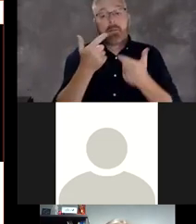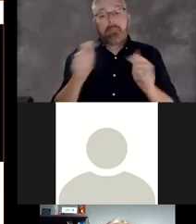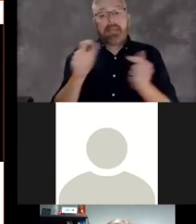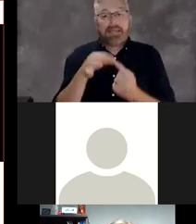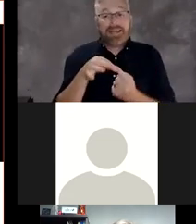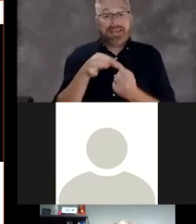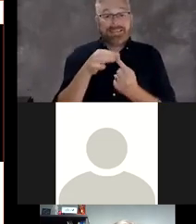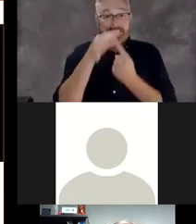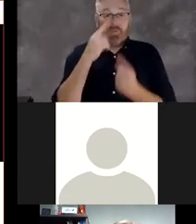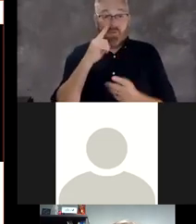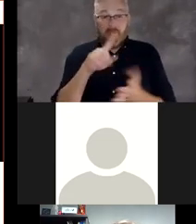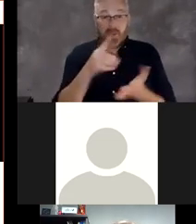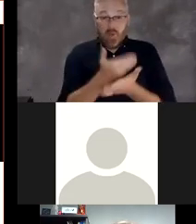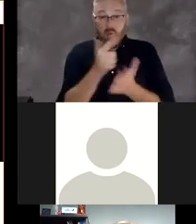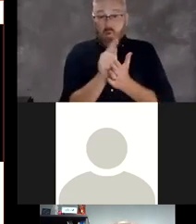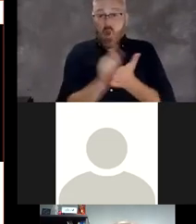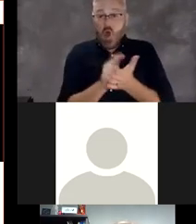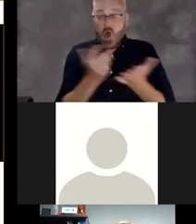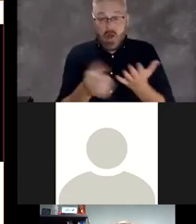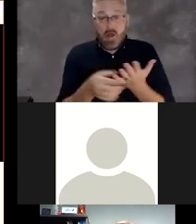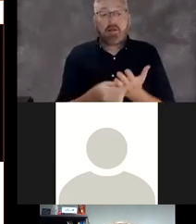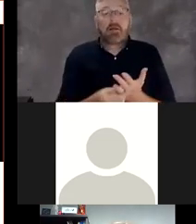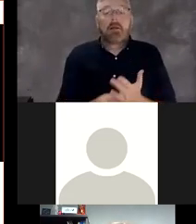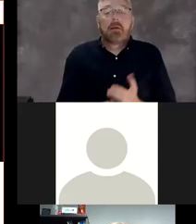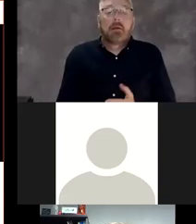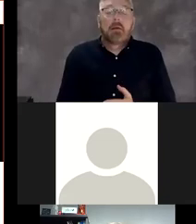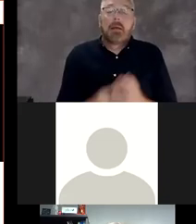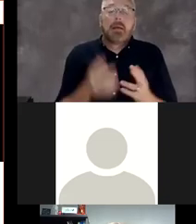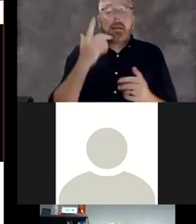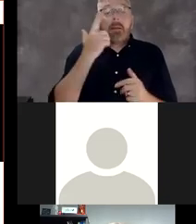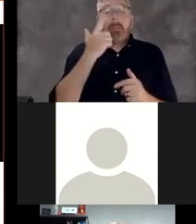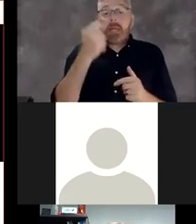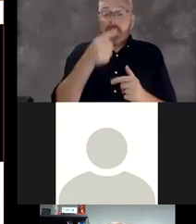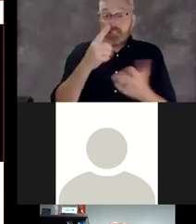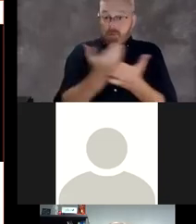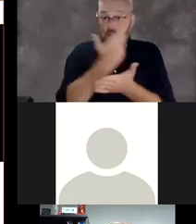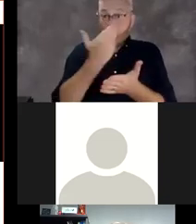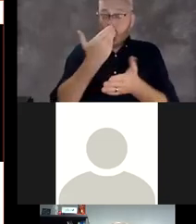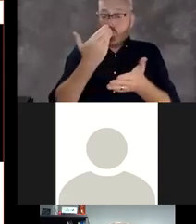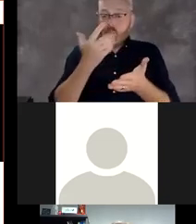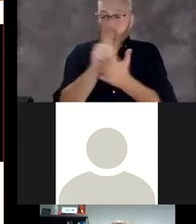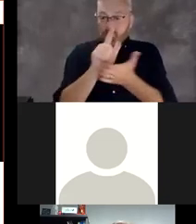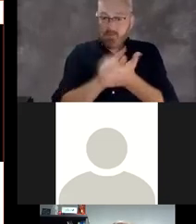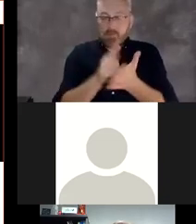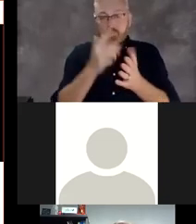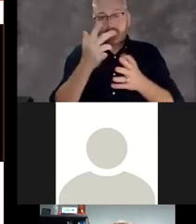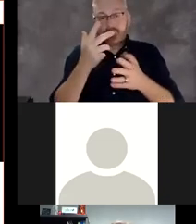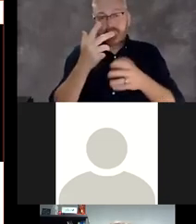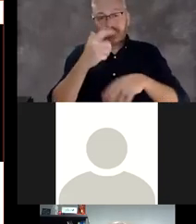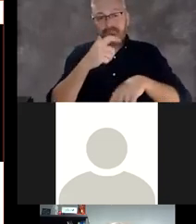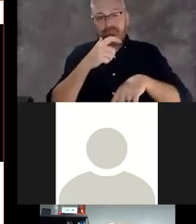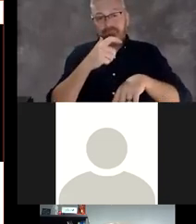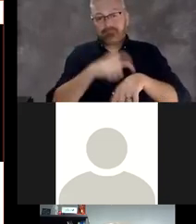NEW LAW IS THAT JUST BECAUSE THIS NEW ELIMINATION OF THE